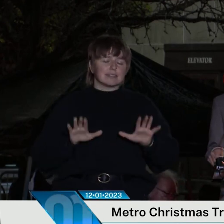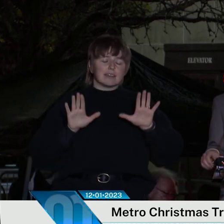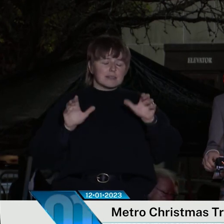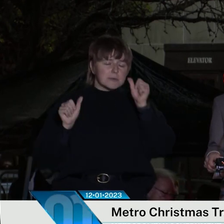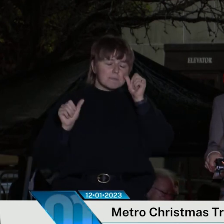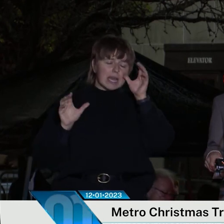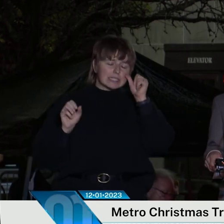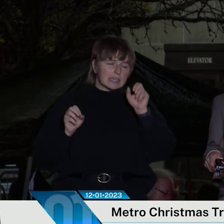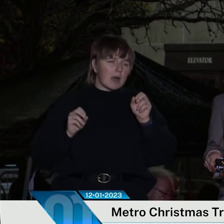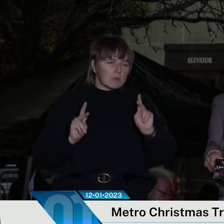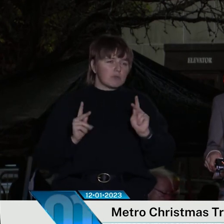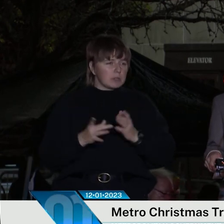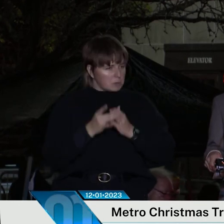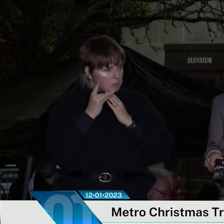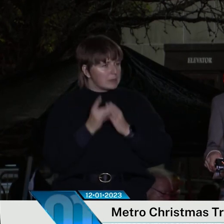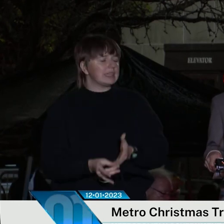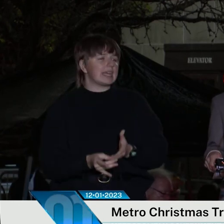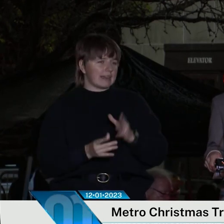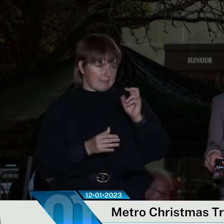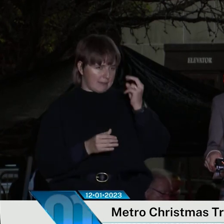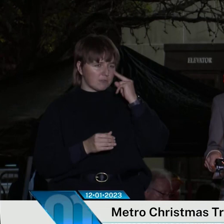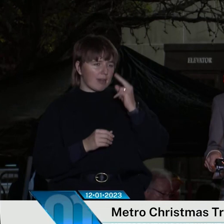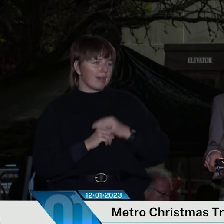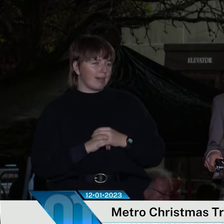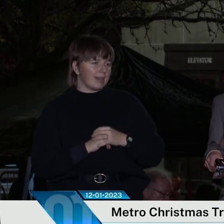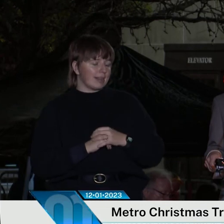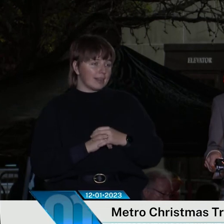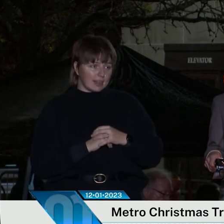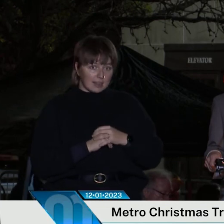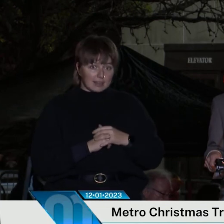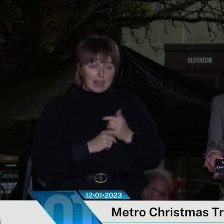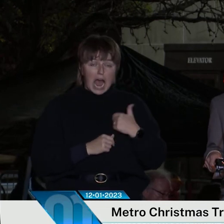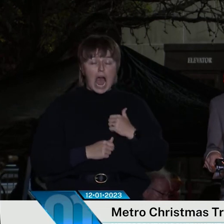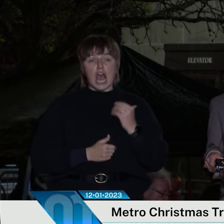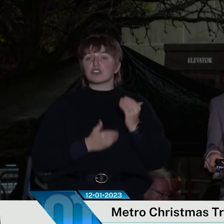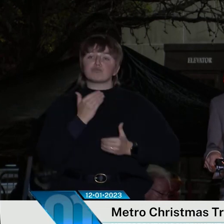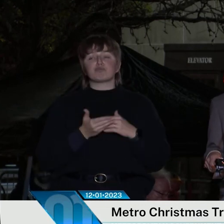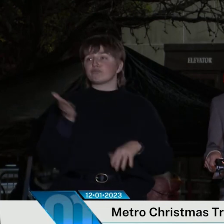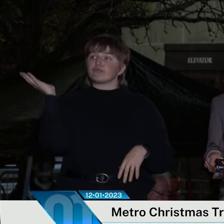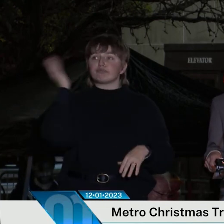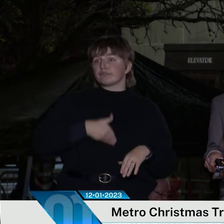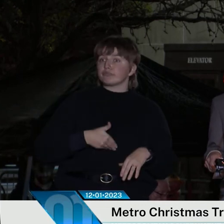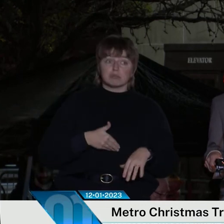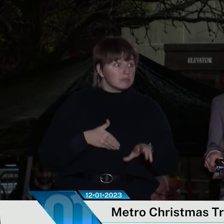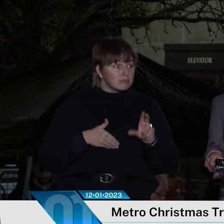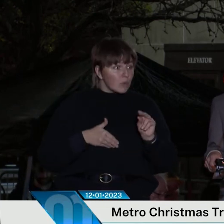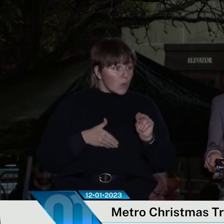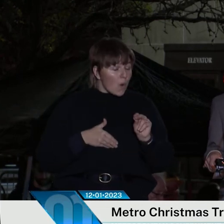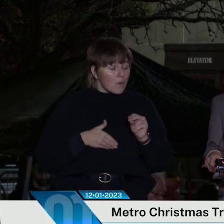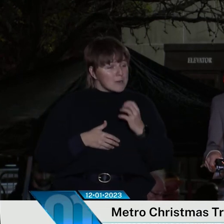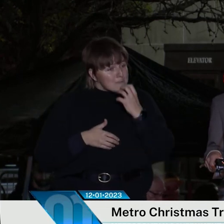THAT AND TO HAVE THE AMAZING, INCREDIBLE OPPORTUNITY TO LEAD A